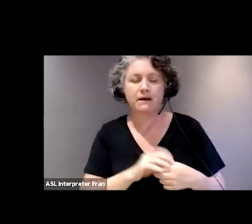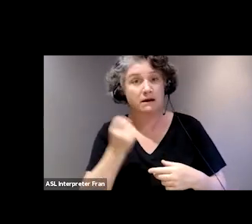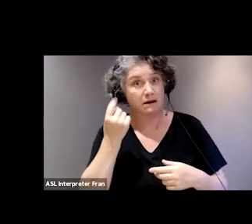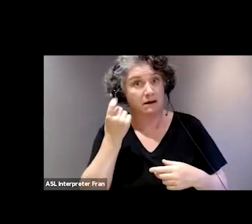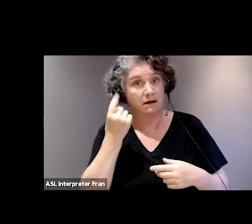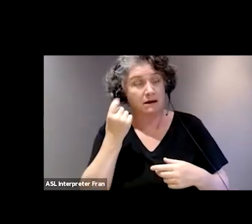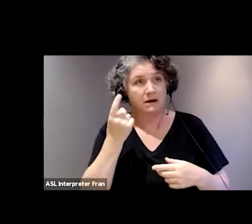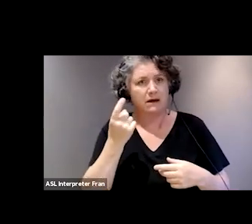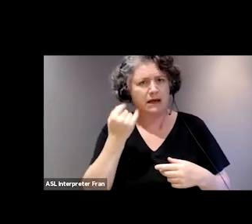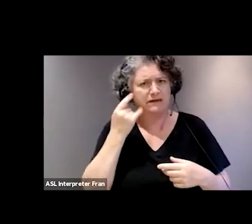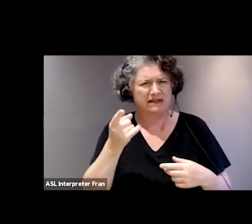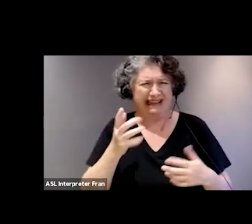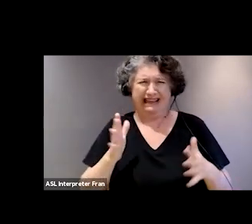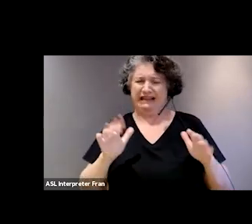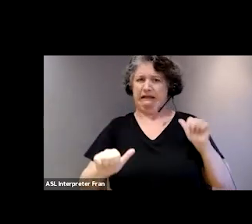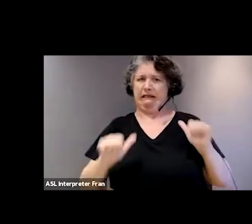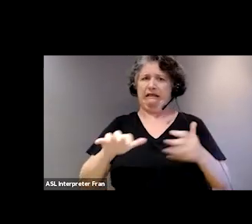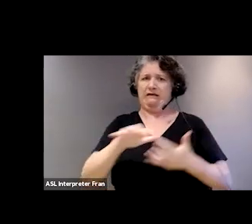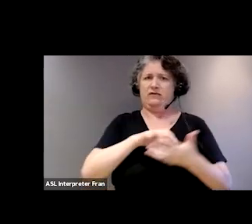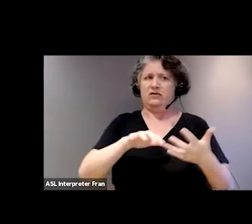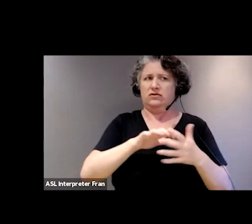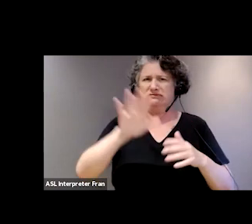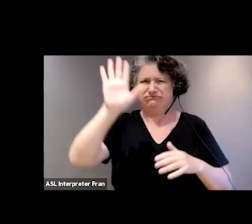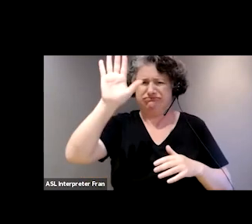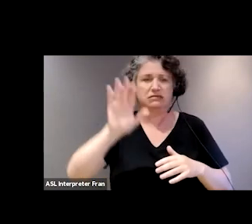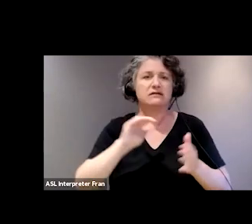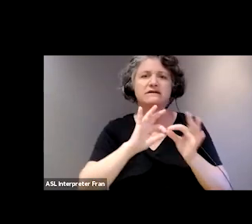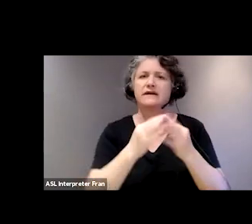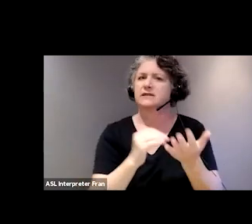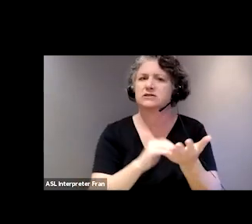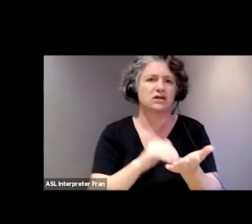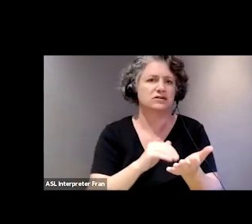have the loss of taste and smell is not one has been recognized in the past for cold and flu. As kind of COVID 19 infection predominantly.